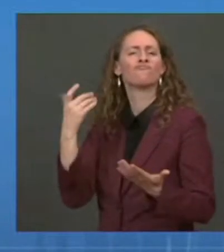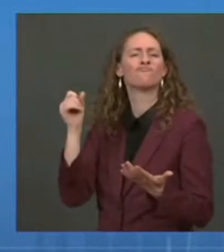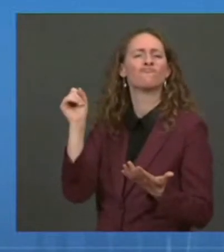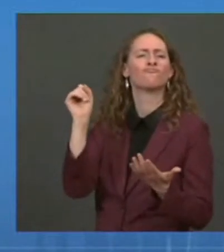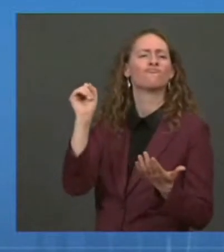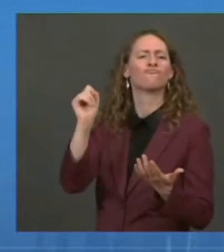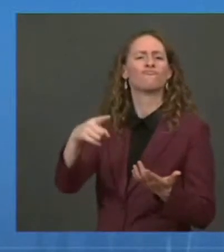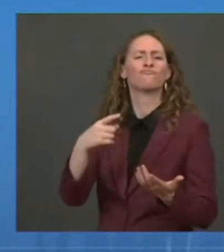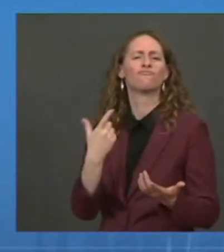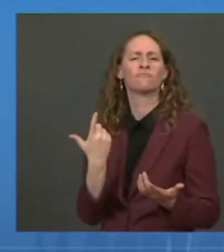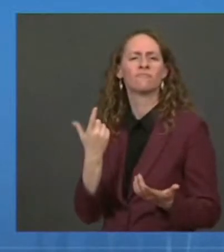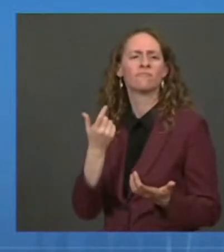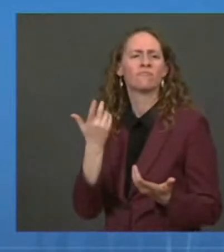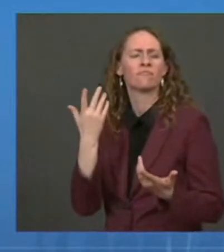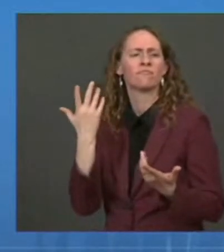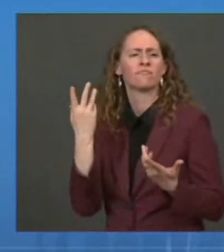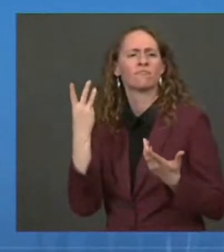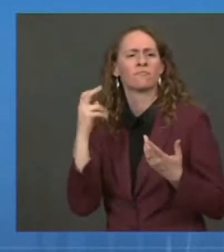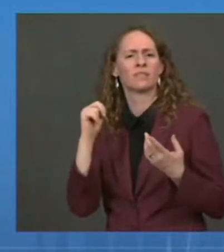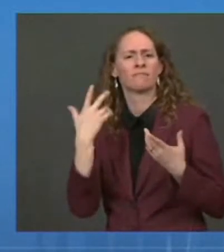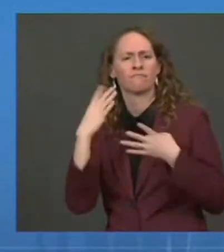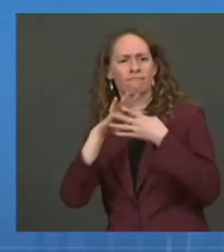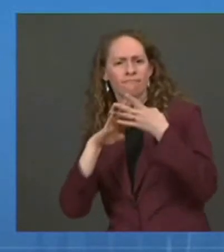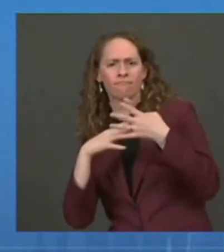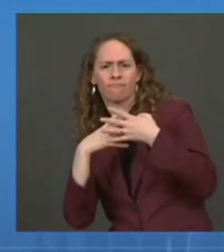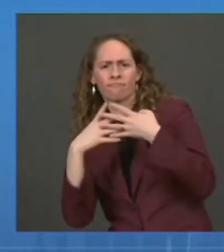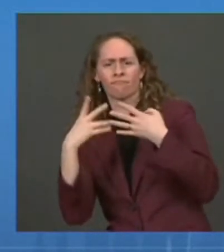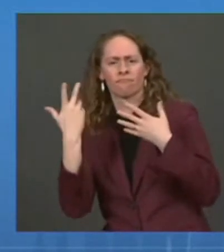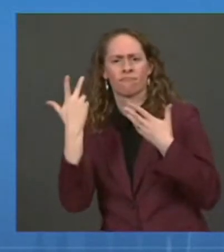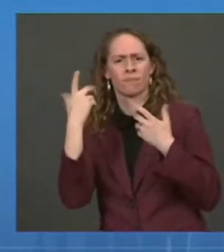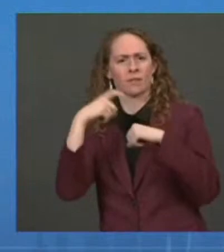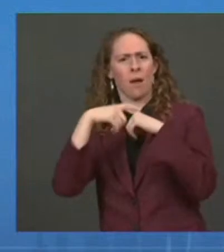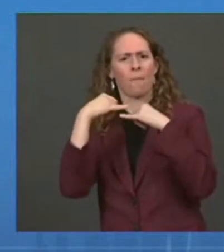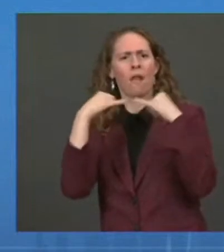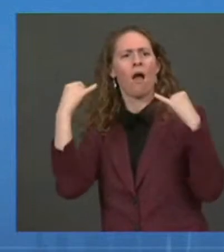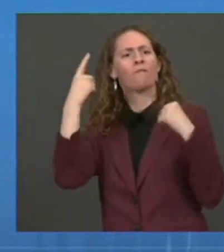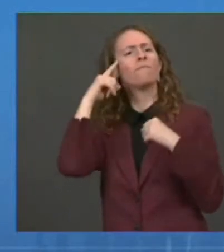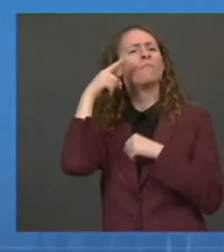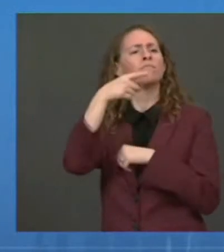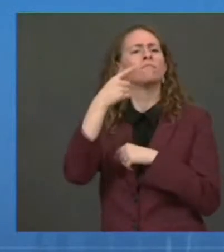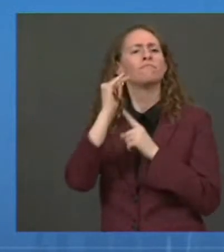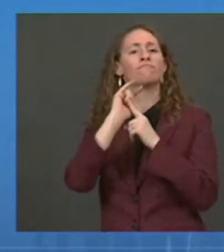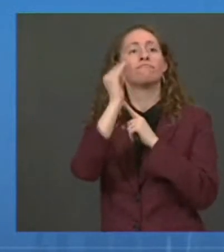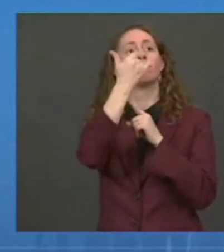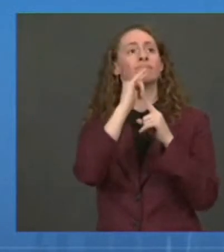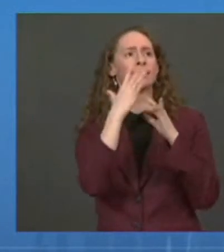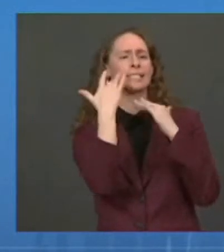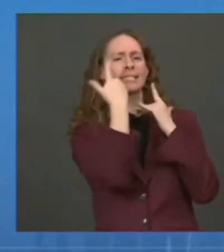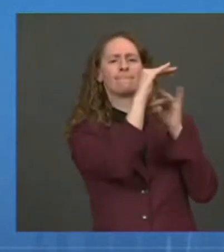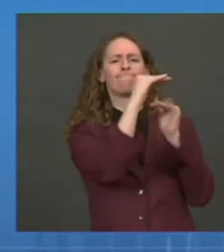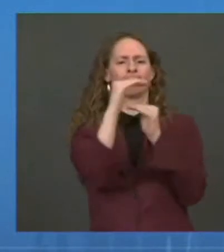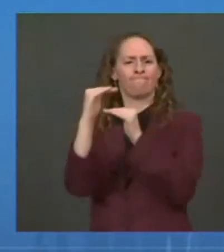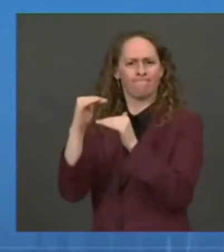JUST TO I'M CURIOUS ABOUT THE TIMELINE ON THE TRAVEL